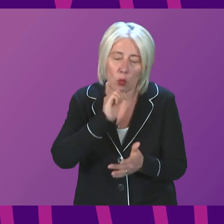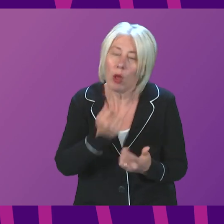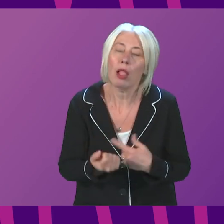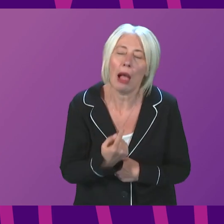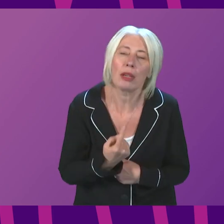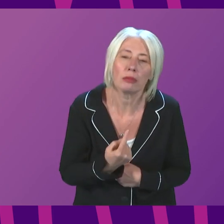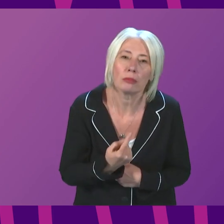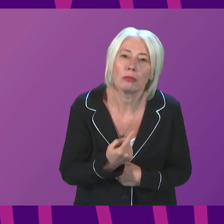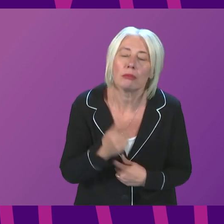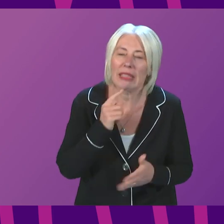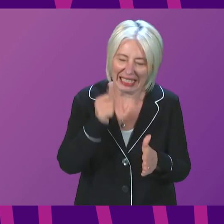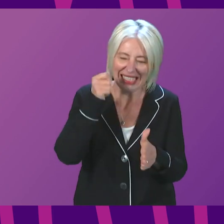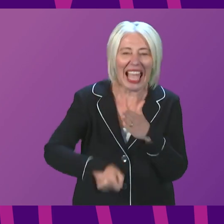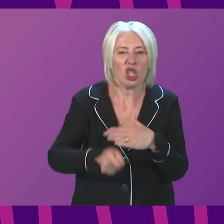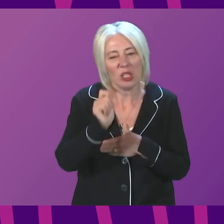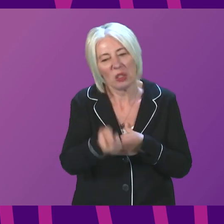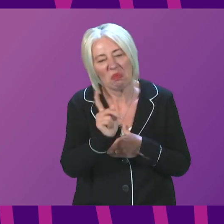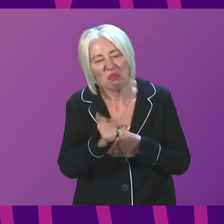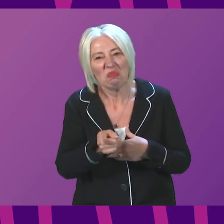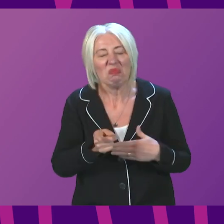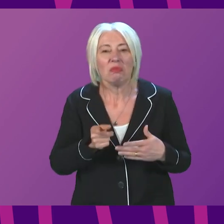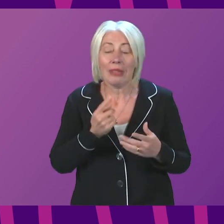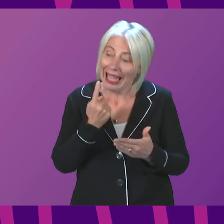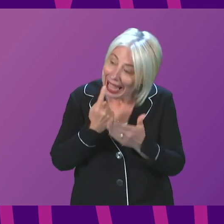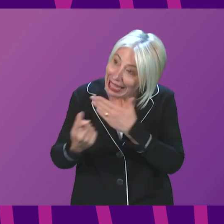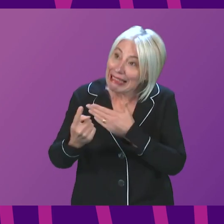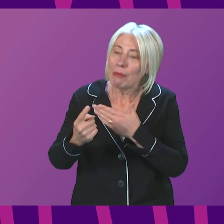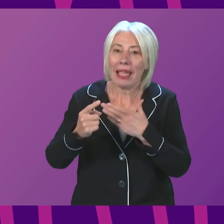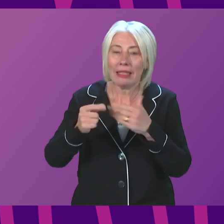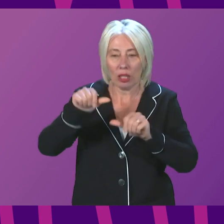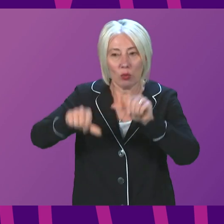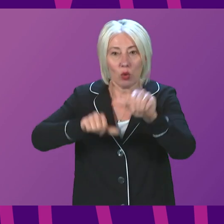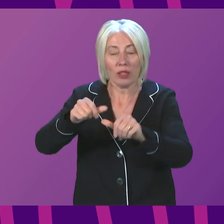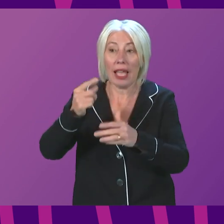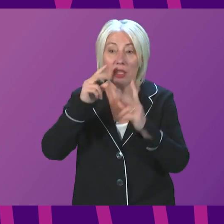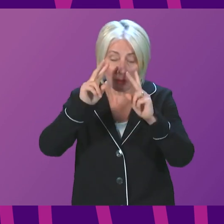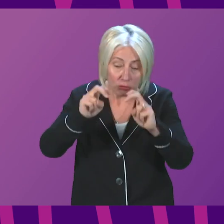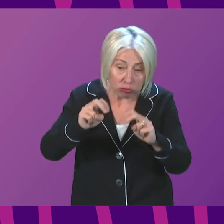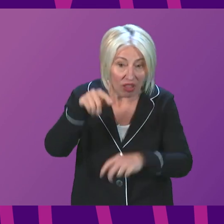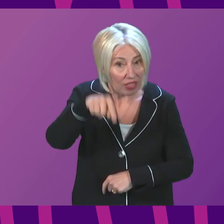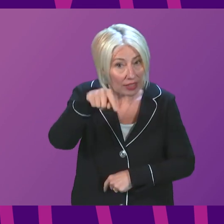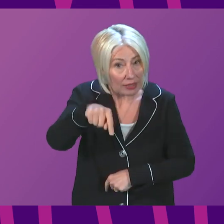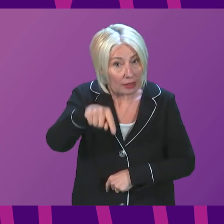On sanctions, as I said, an independent process investigated the matter in detail and recommended